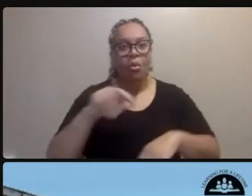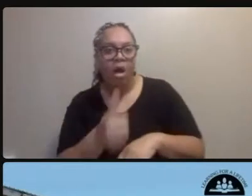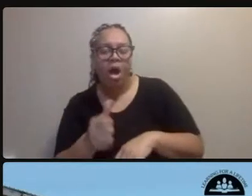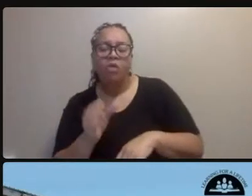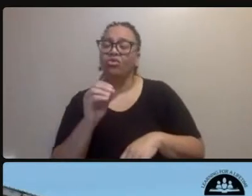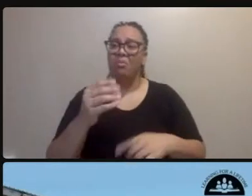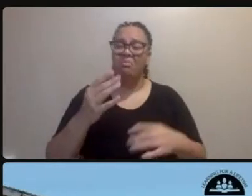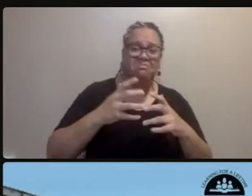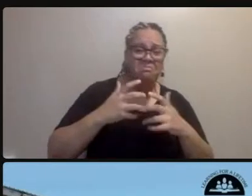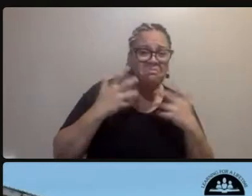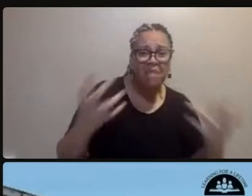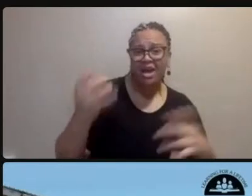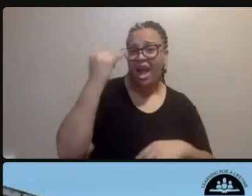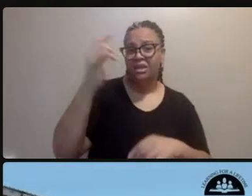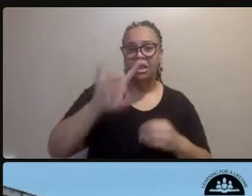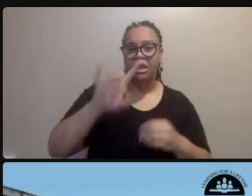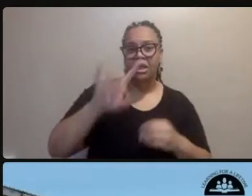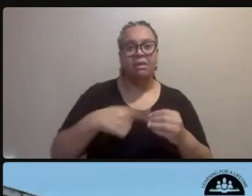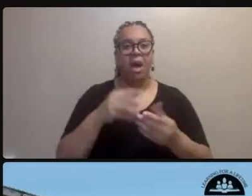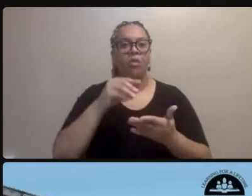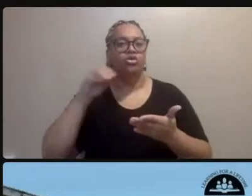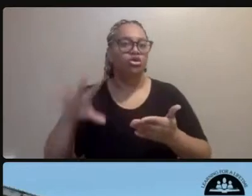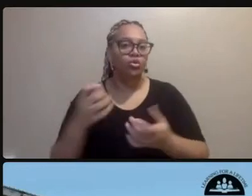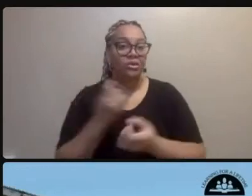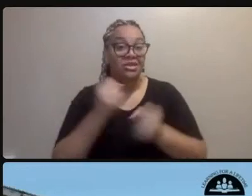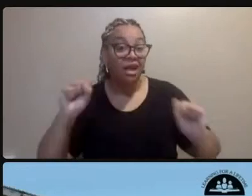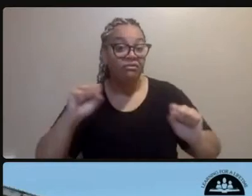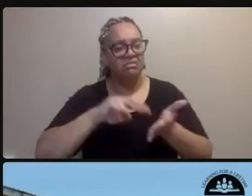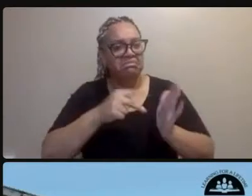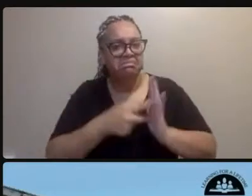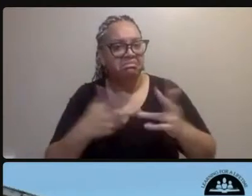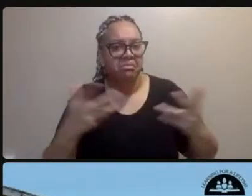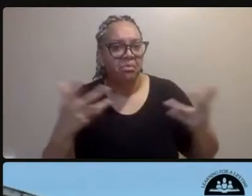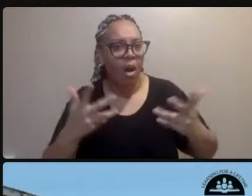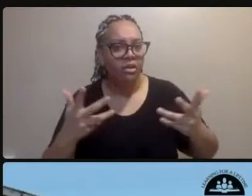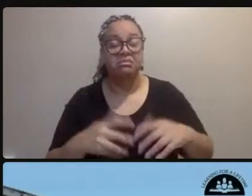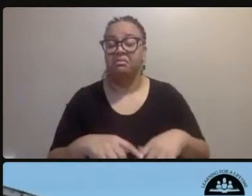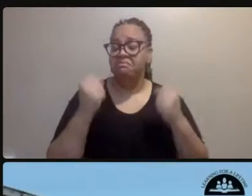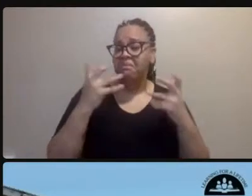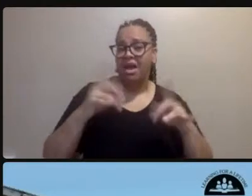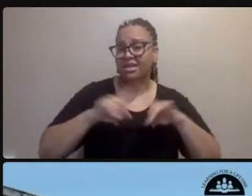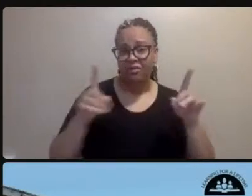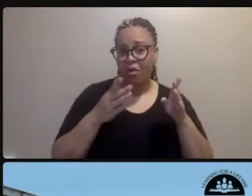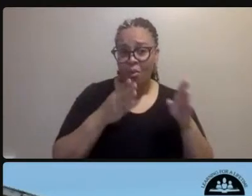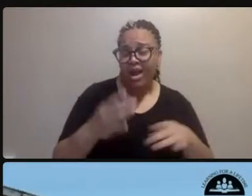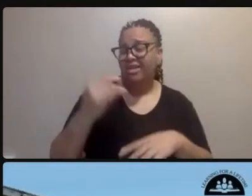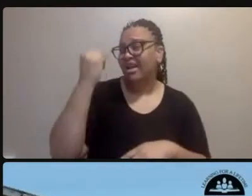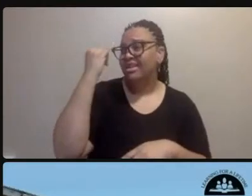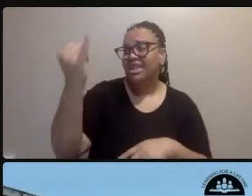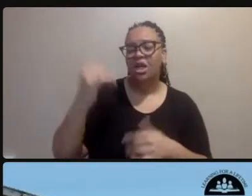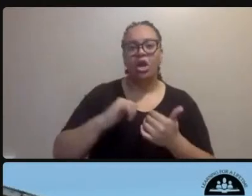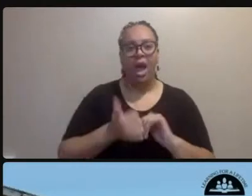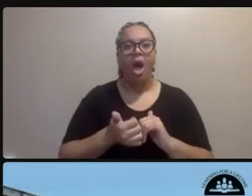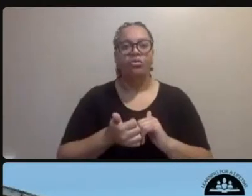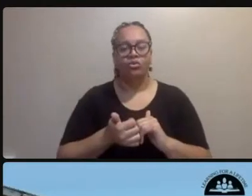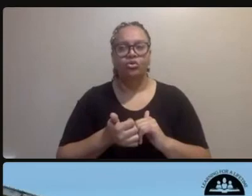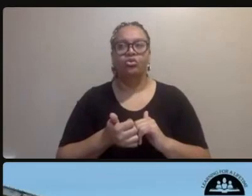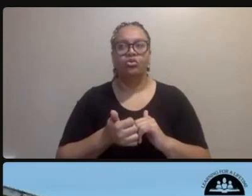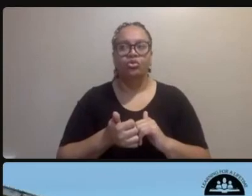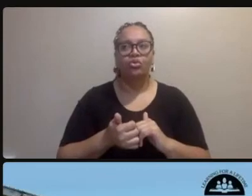MEASUREMENTS ARE TRULY GOING TO INDICATE WHETHER OUR GOALS ARE BEING MET. YOU KNOW, THERE ARE A LOT OF